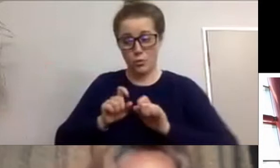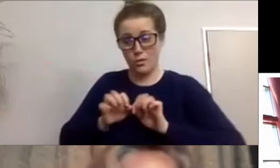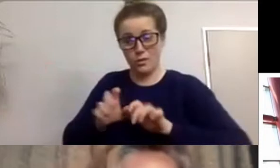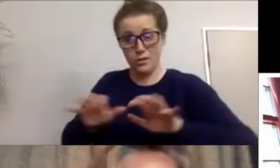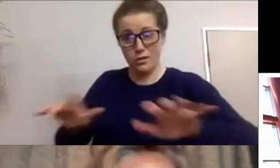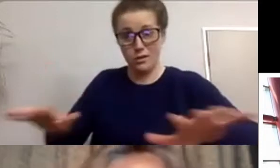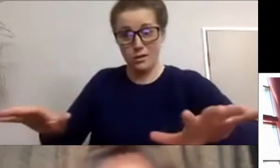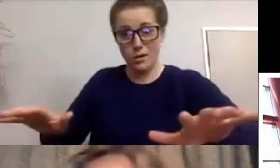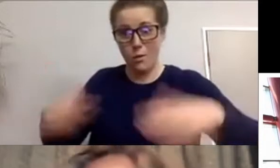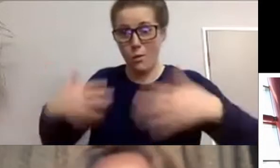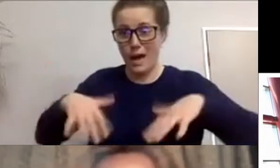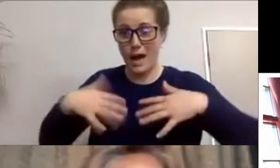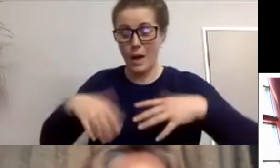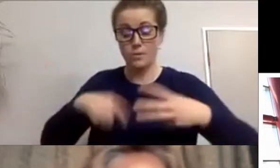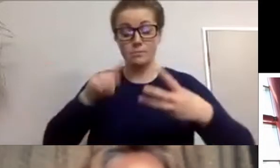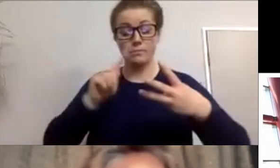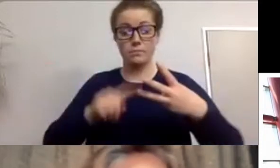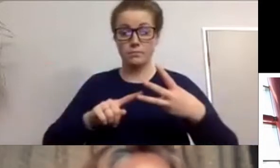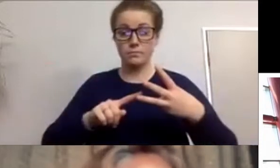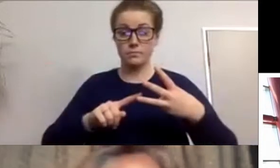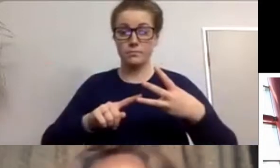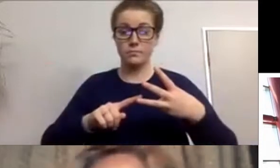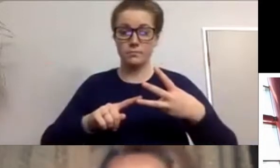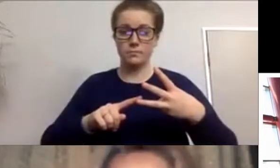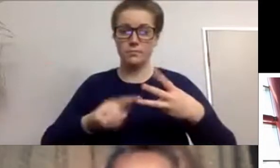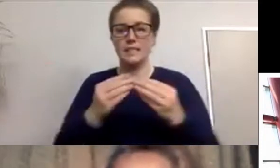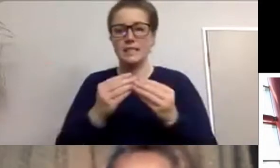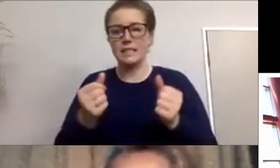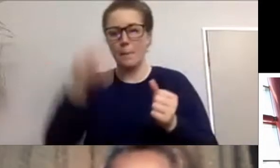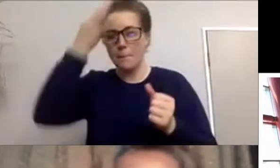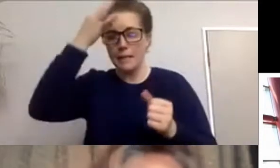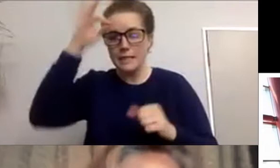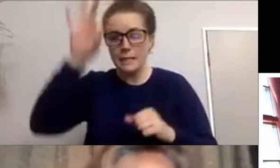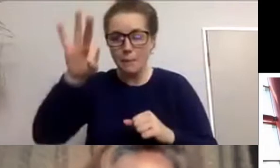and then I would like to conclude with maybe some tips and some recommendations -